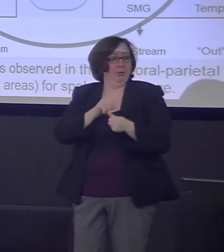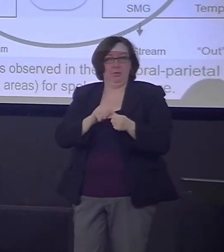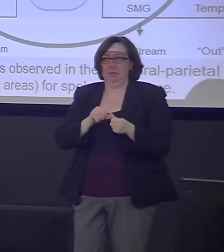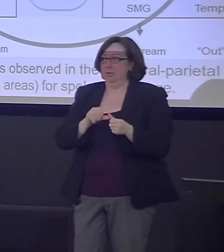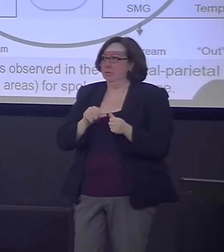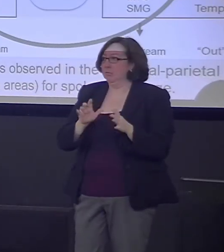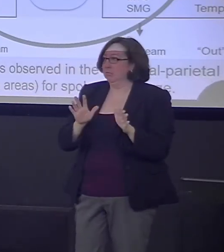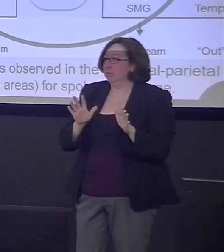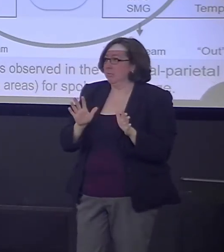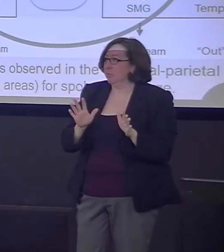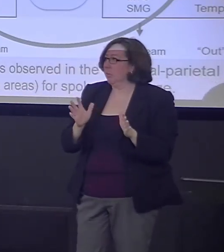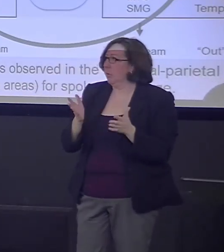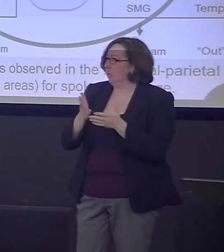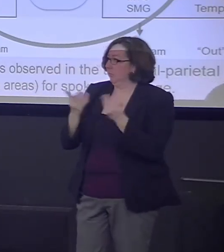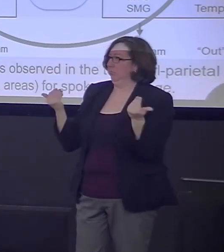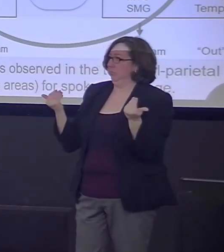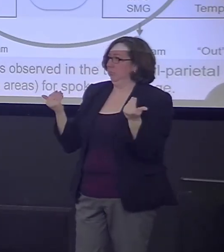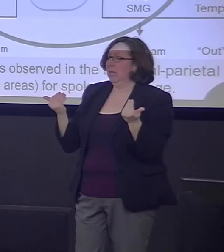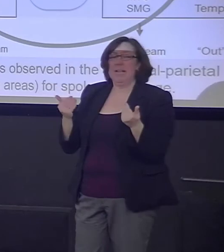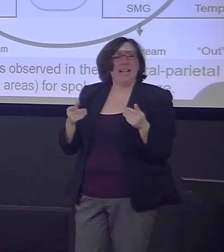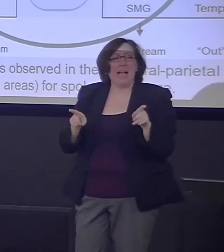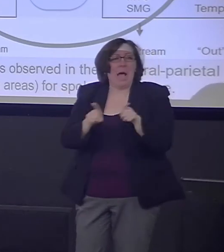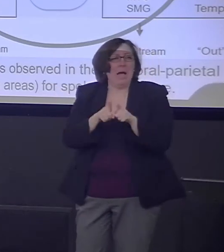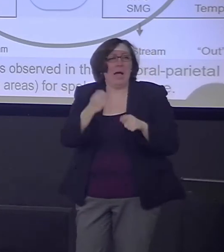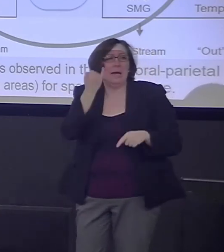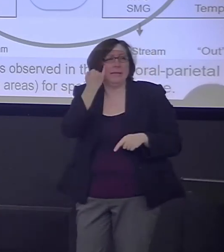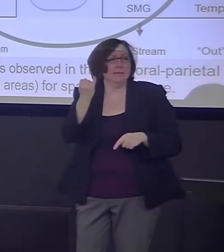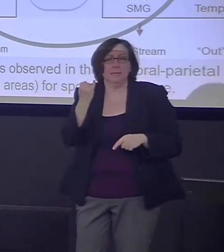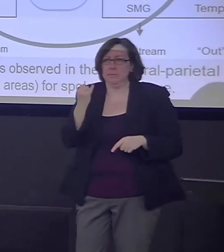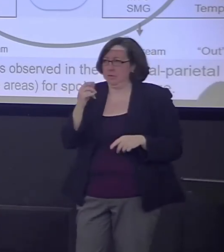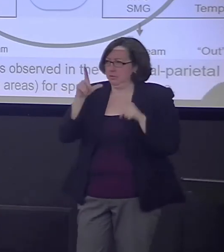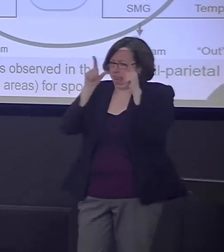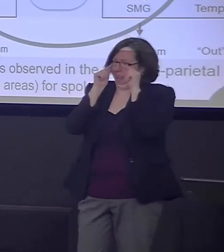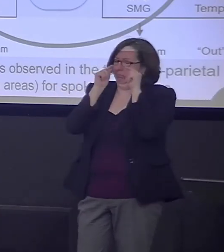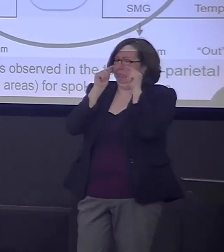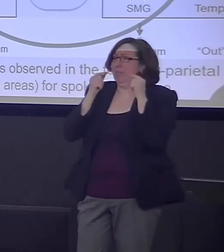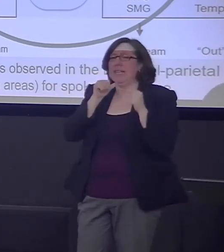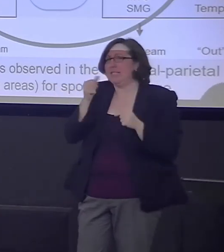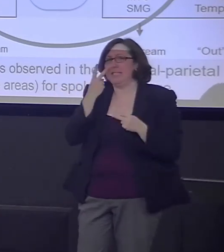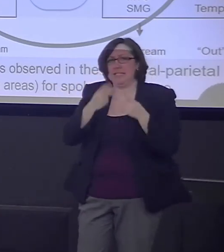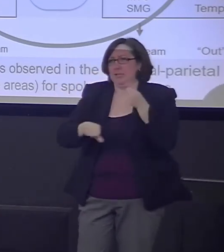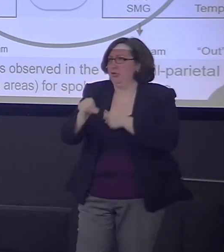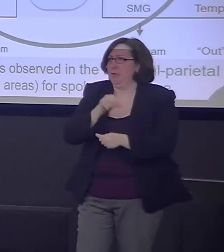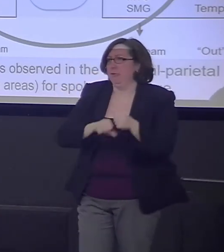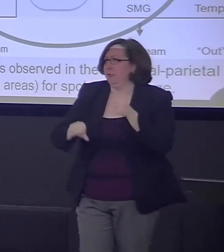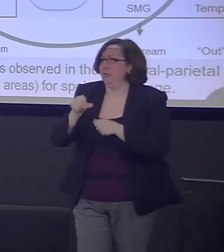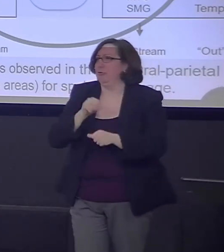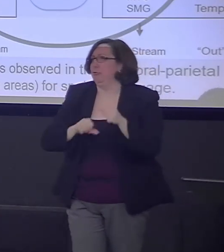So in a way that's the same as closing their eyes. They did not see each other